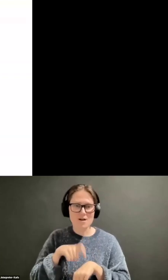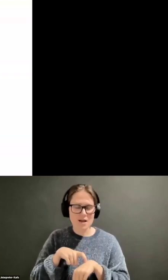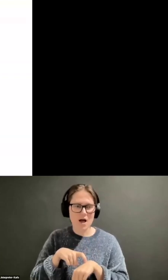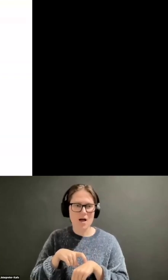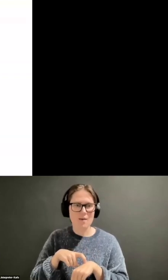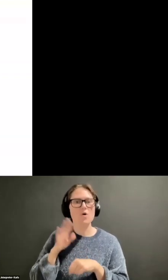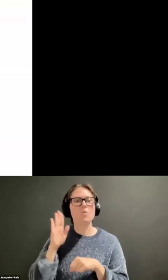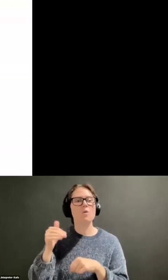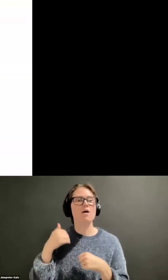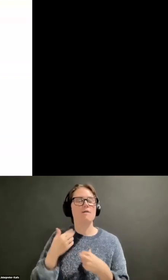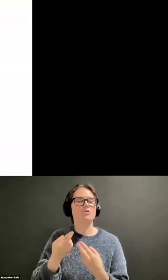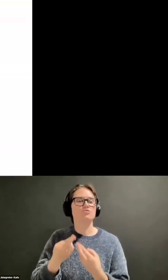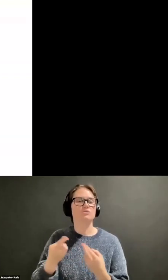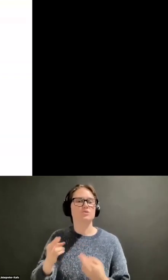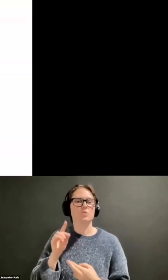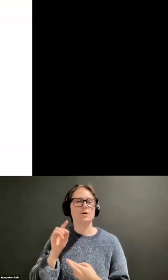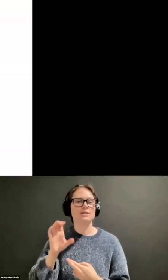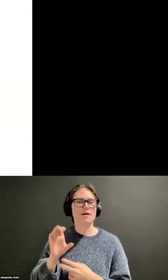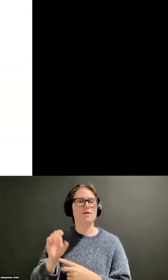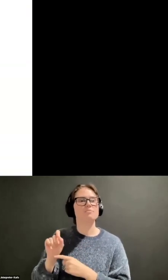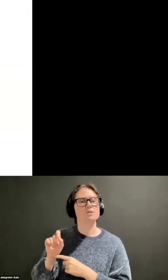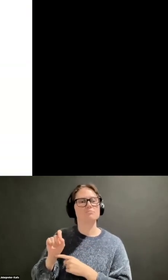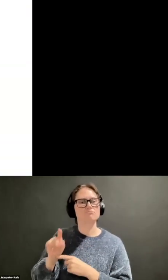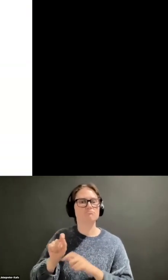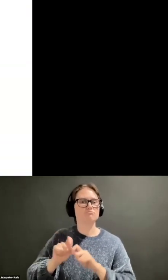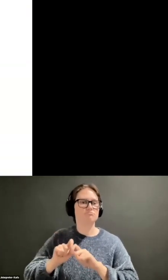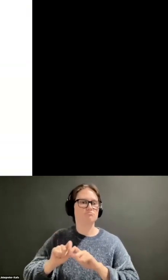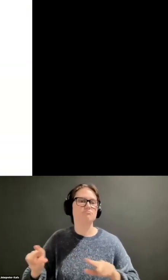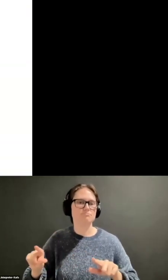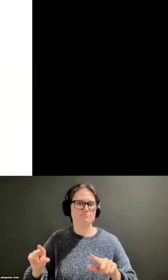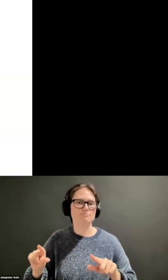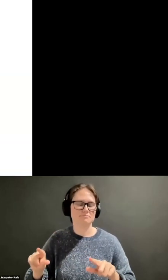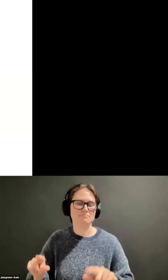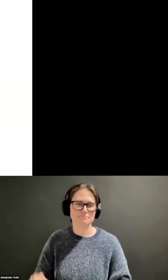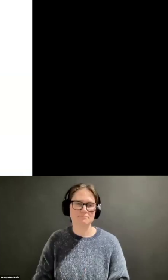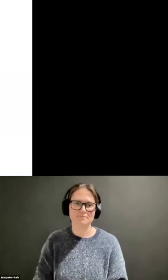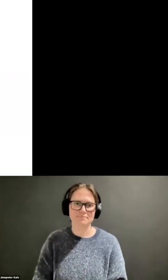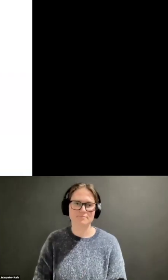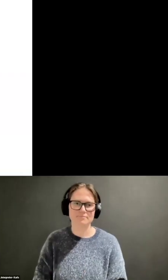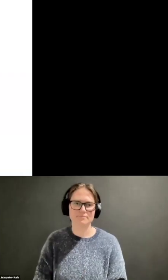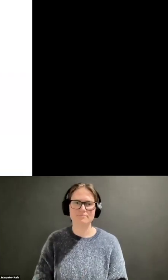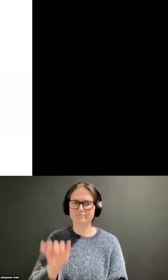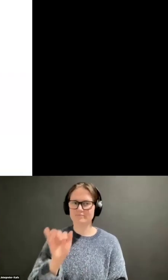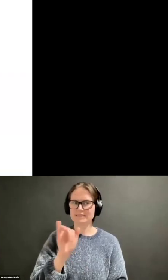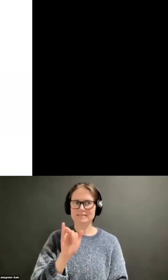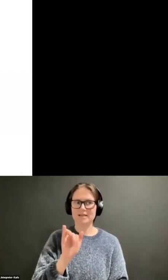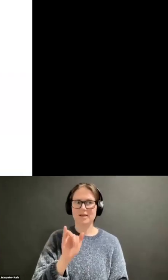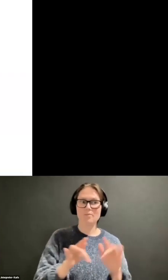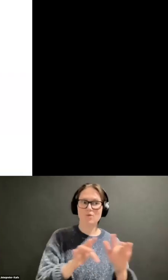document that we will share with you when we send the recording to everyone who is registered.